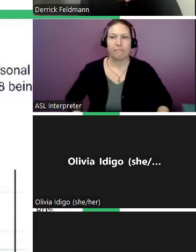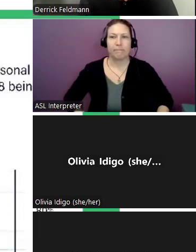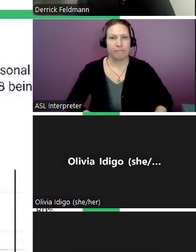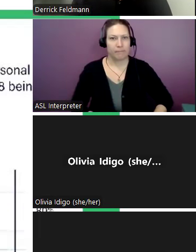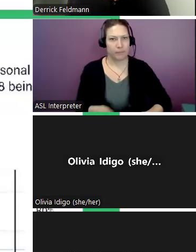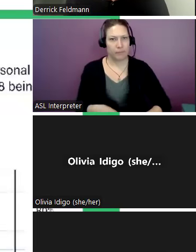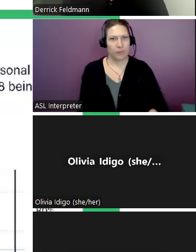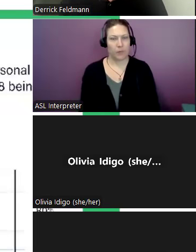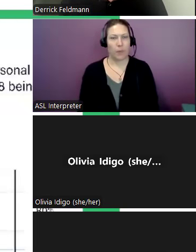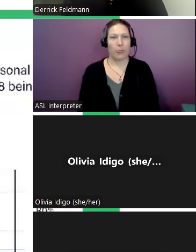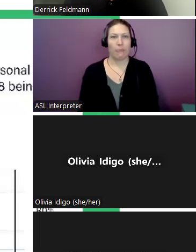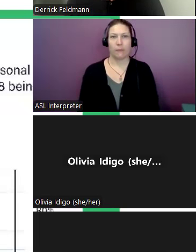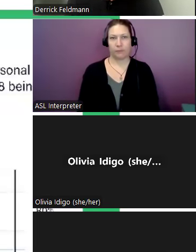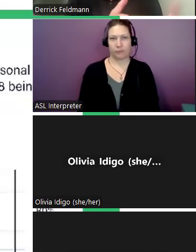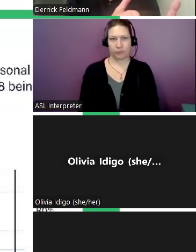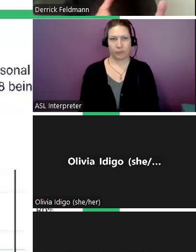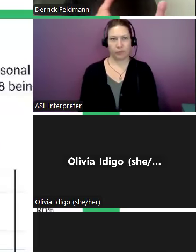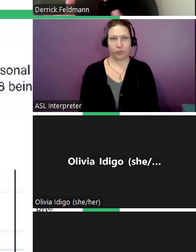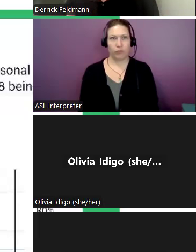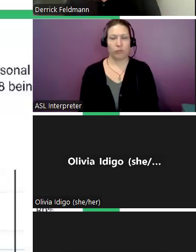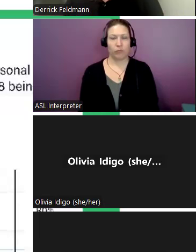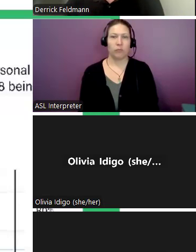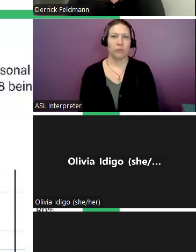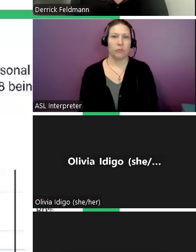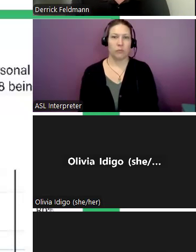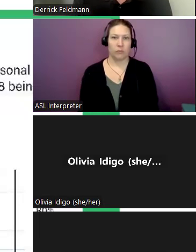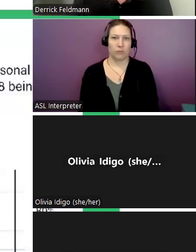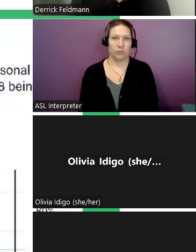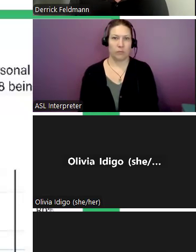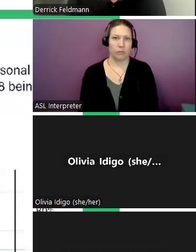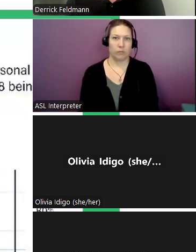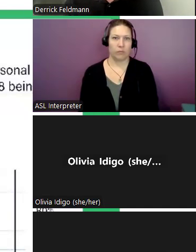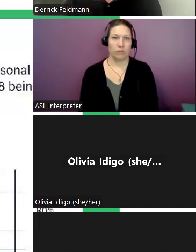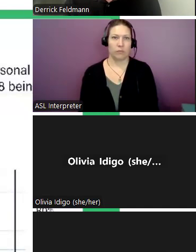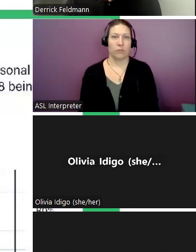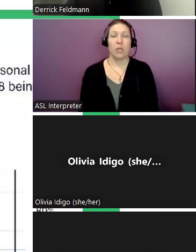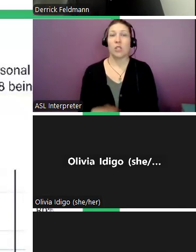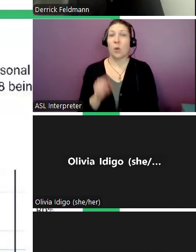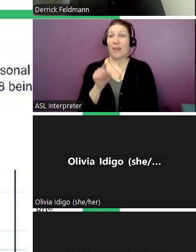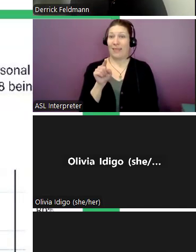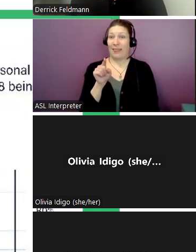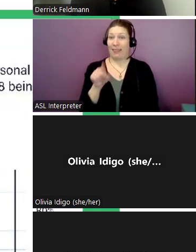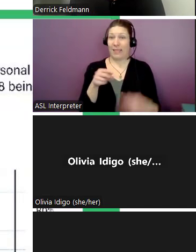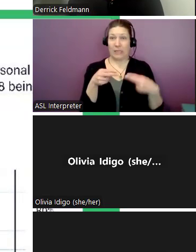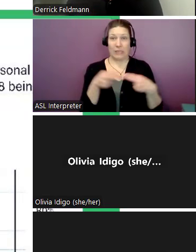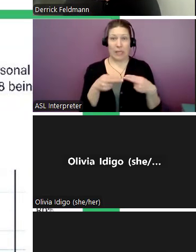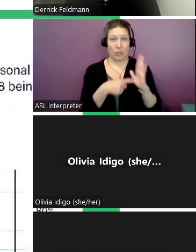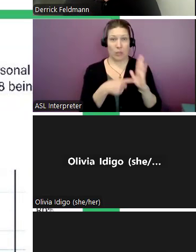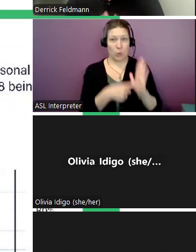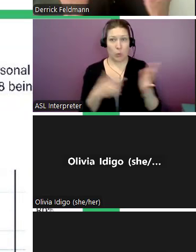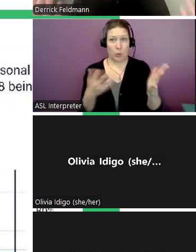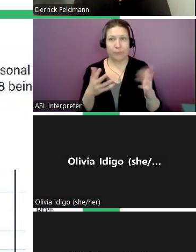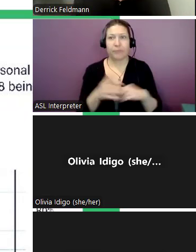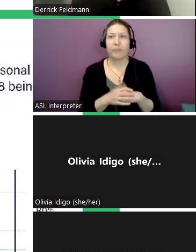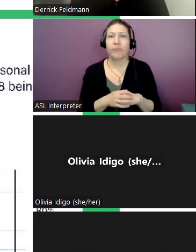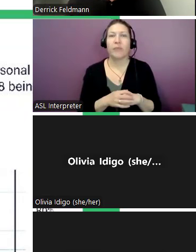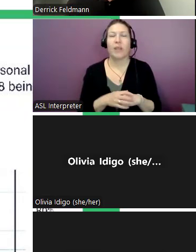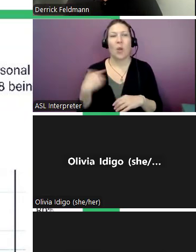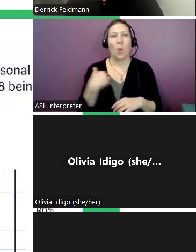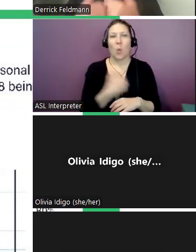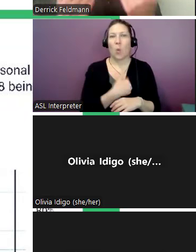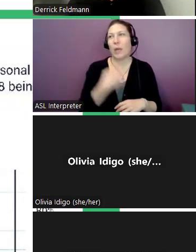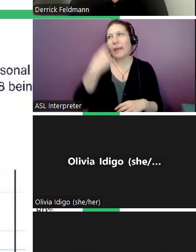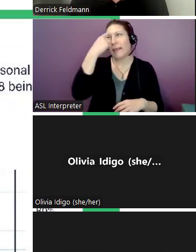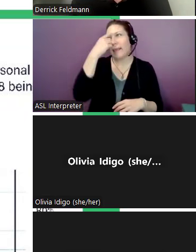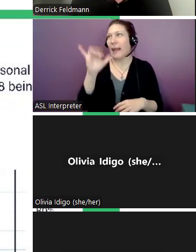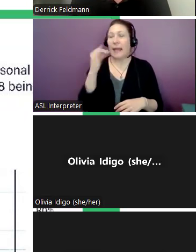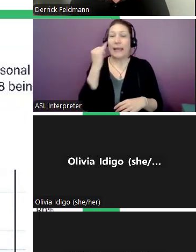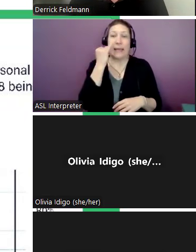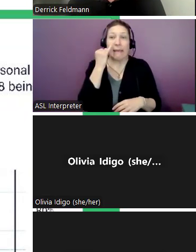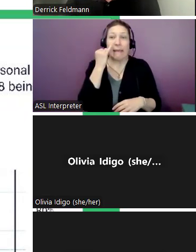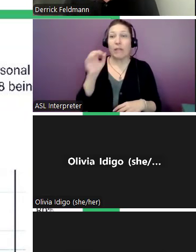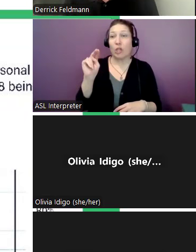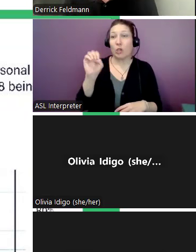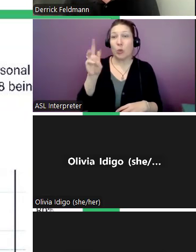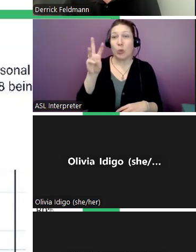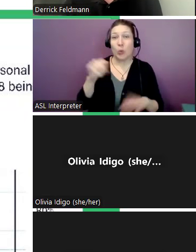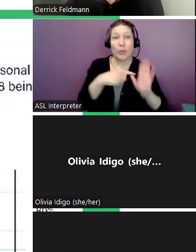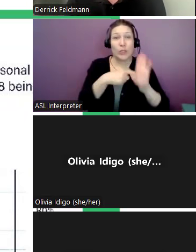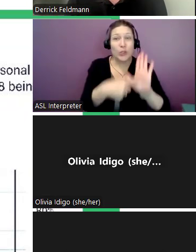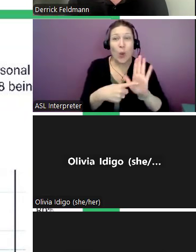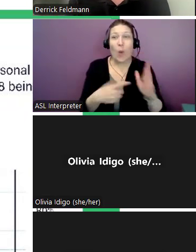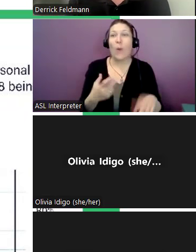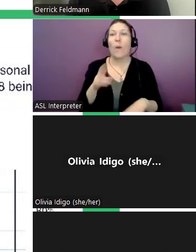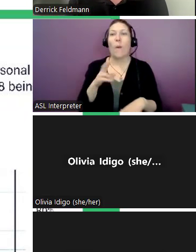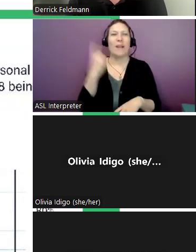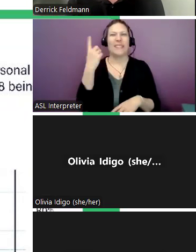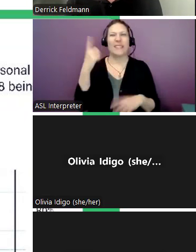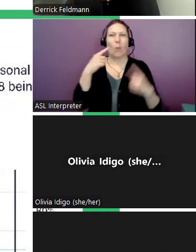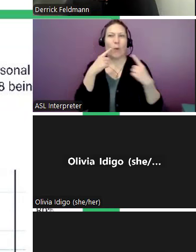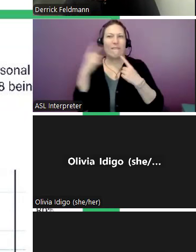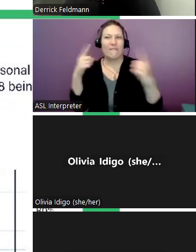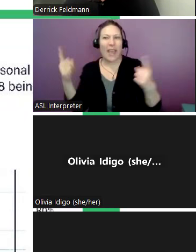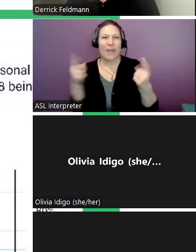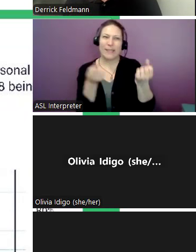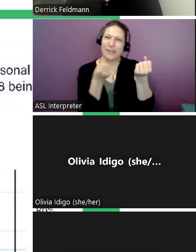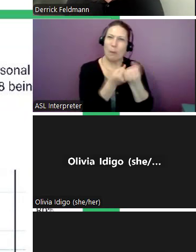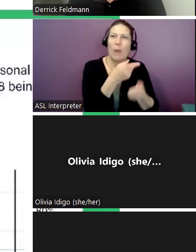And that is, we often think if it's featured in the news or if it's endorsed by someone that that might be important too as well.